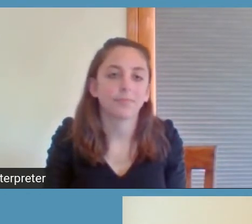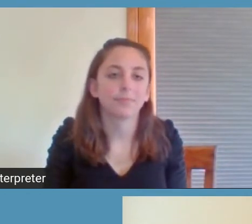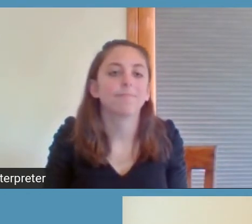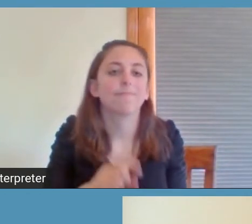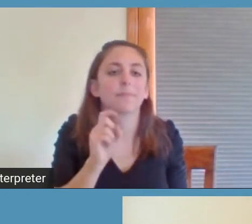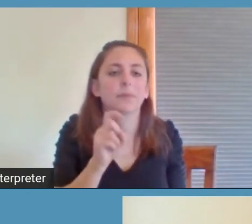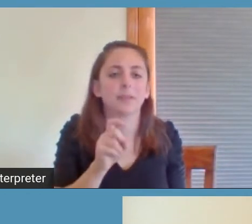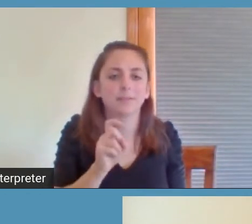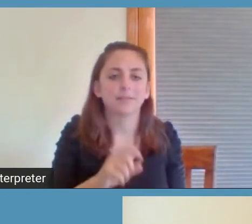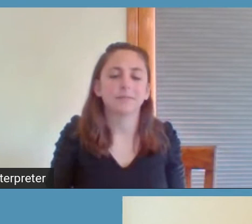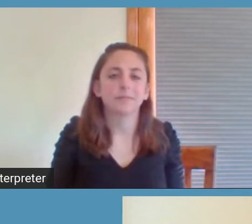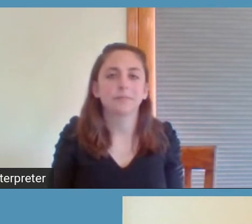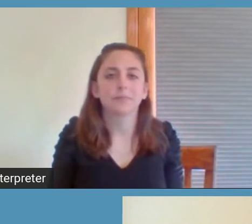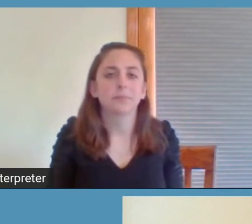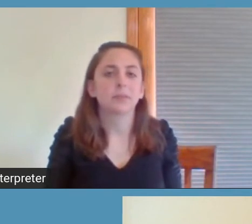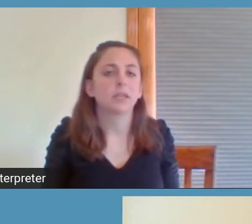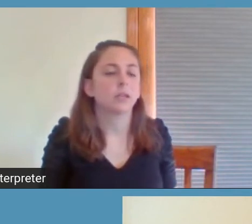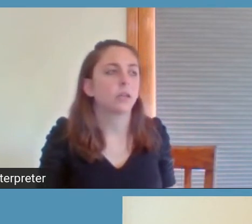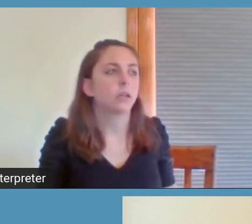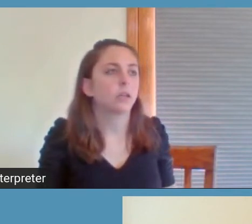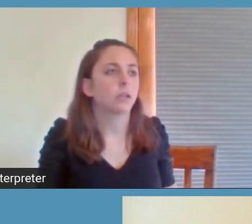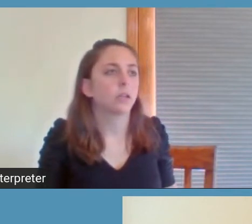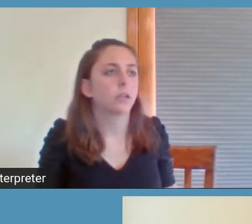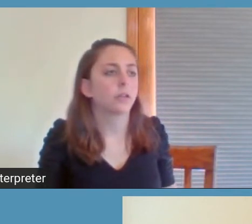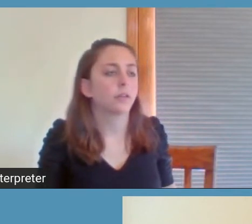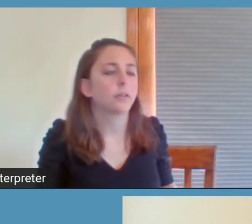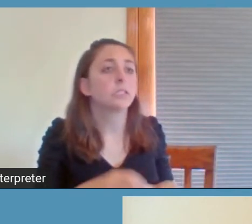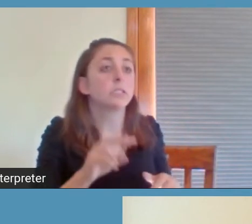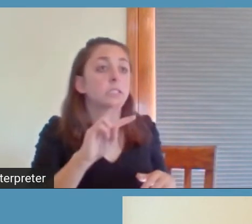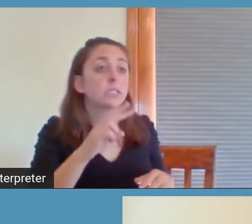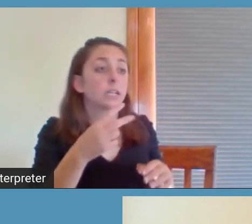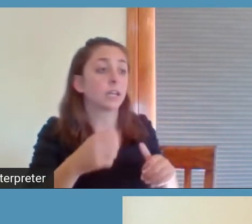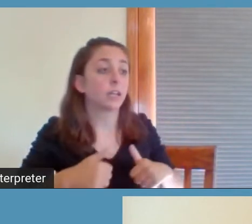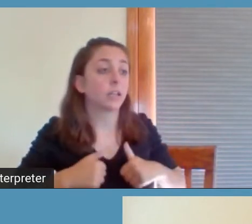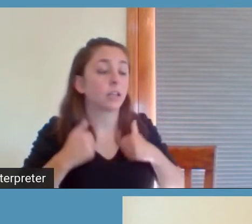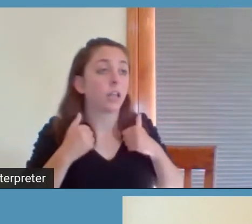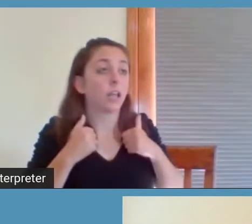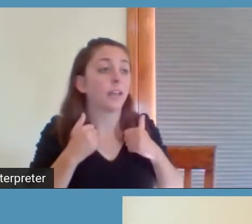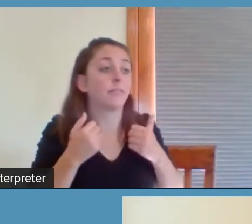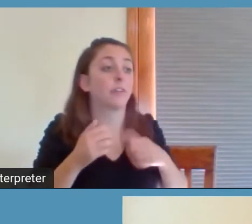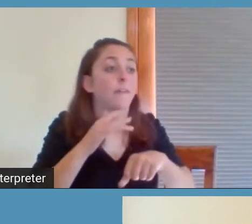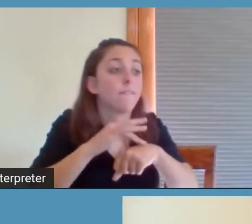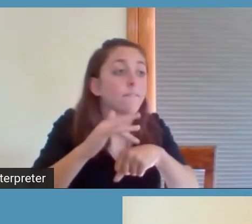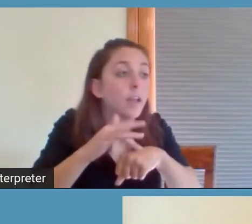yeah is that is that work and second life still available can people visit it no no that was 2010.